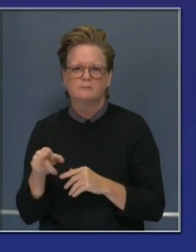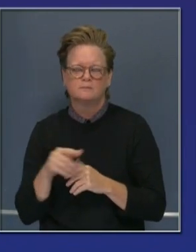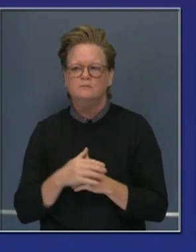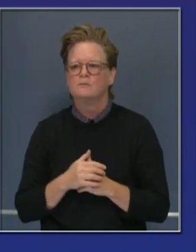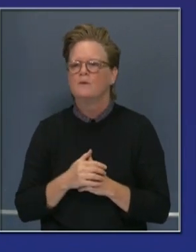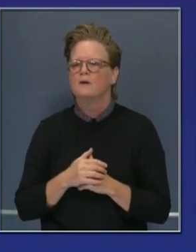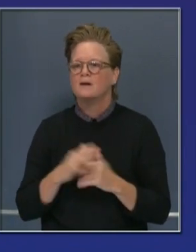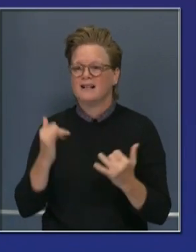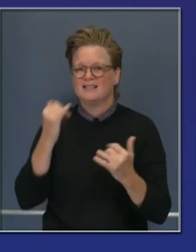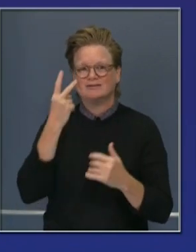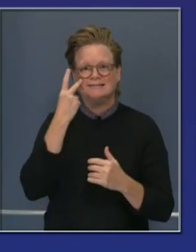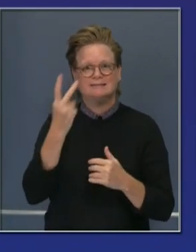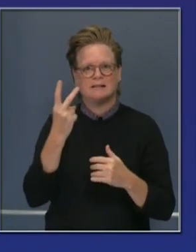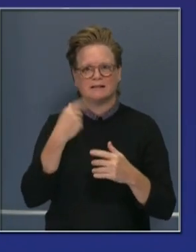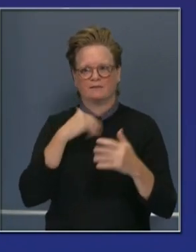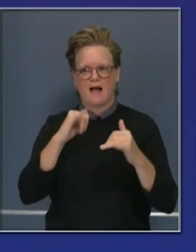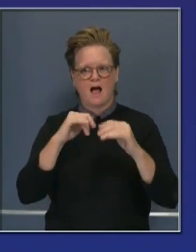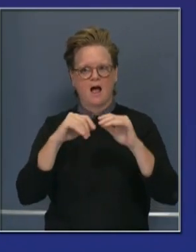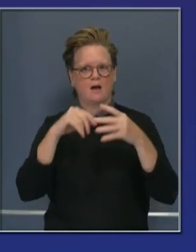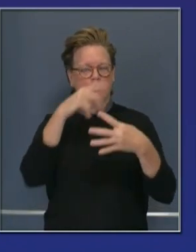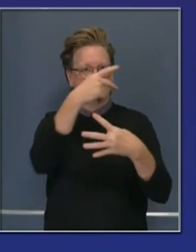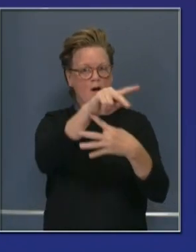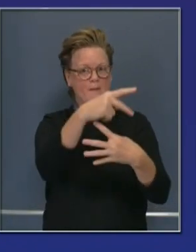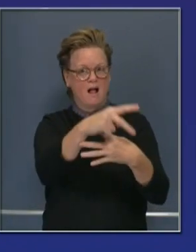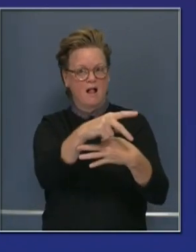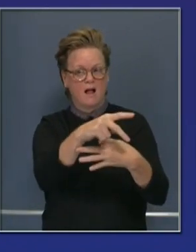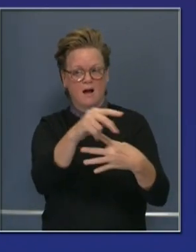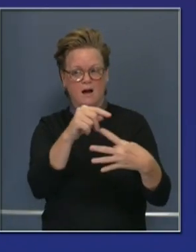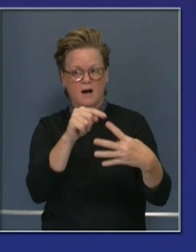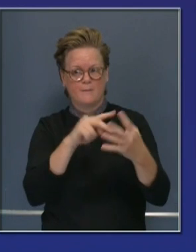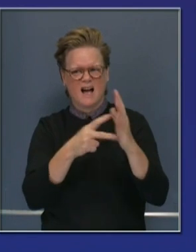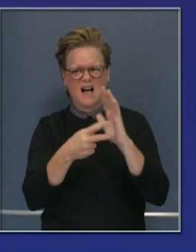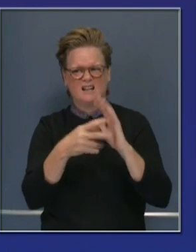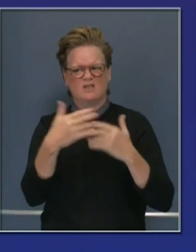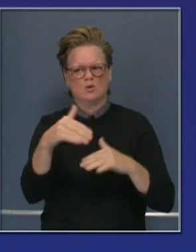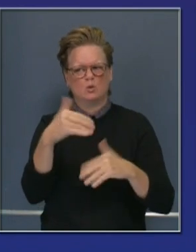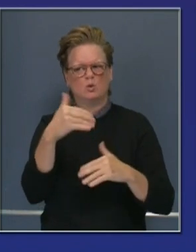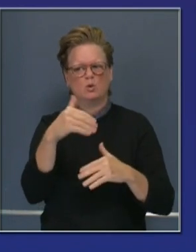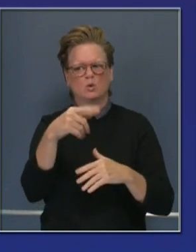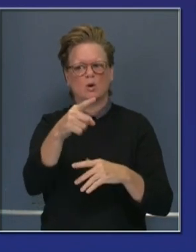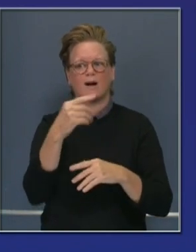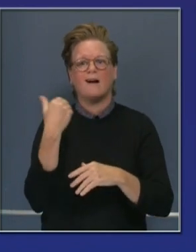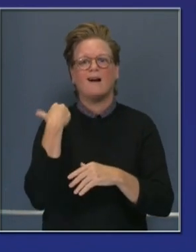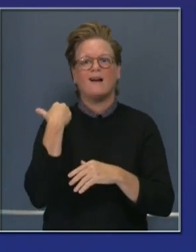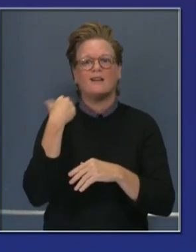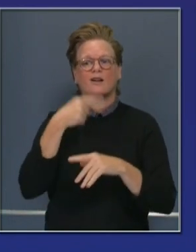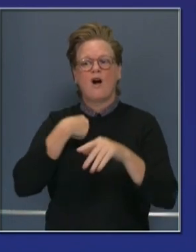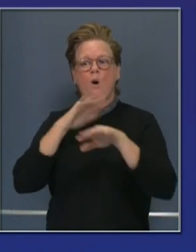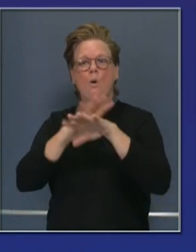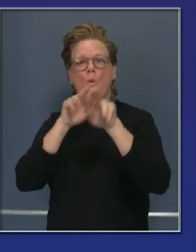WE HAVE LESS THAN ONE NEW CASE PER 100,000 IN LESS THAN 2% THAT ARE TESTING TEST POSITIVE FOR COVID-19.